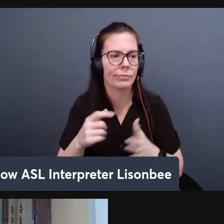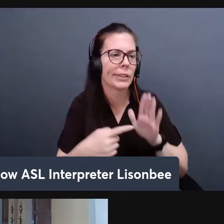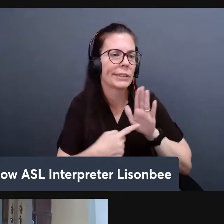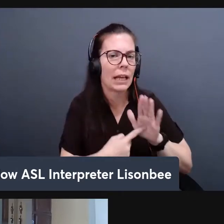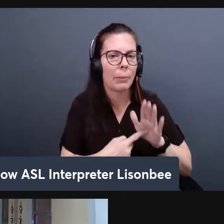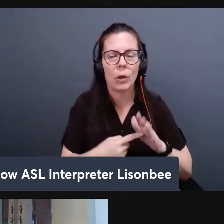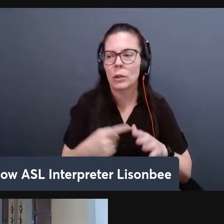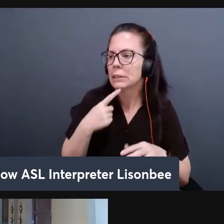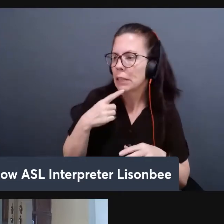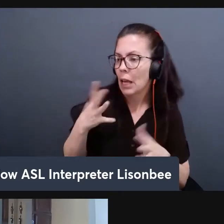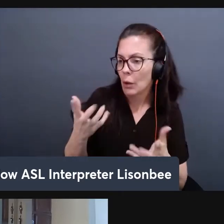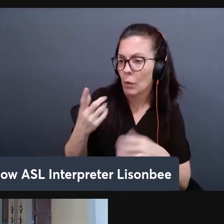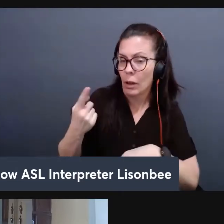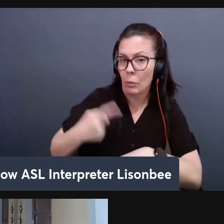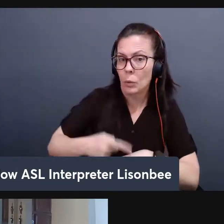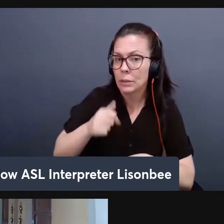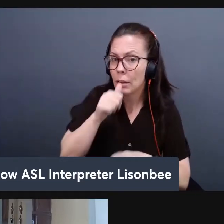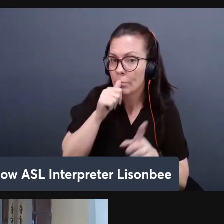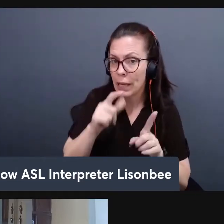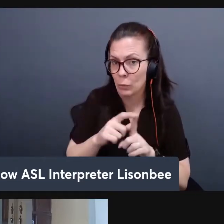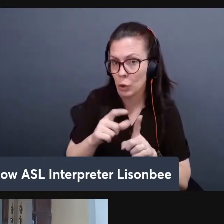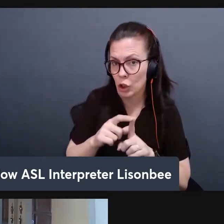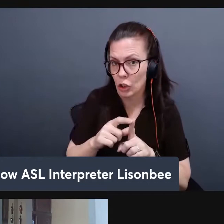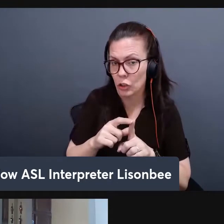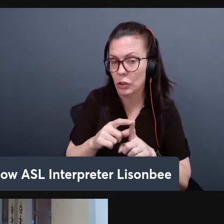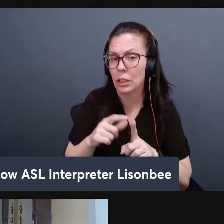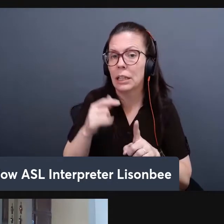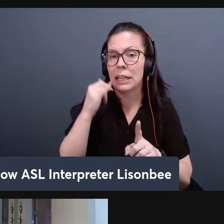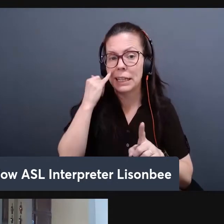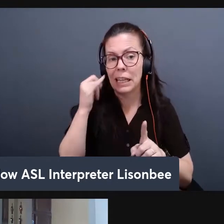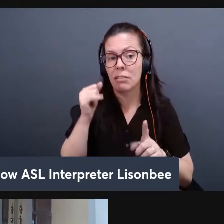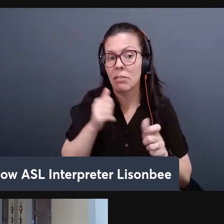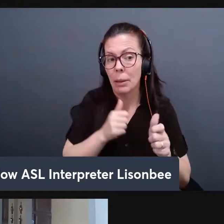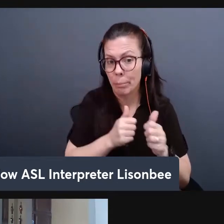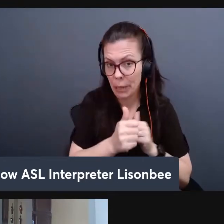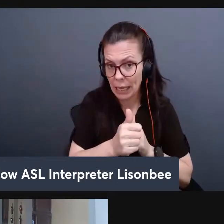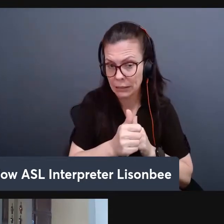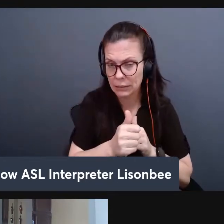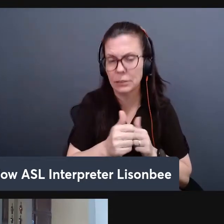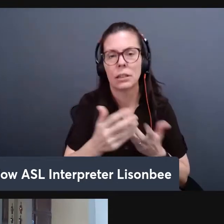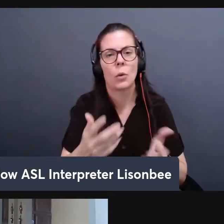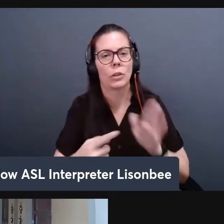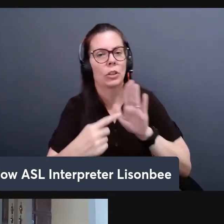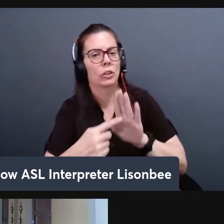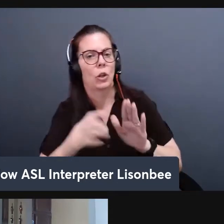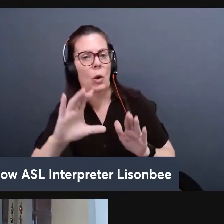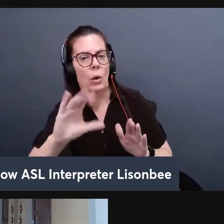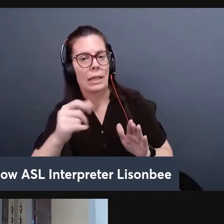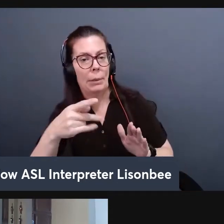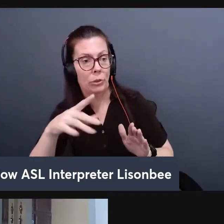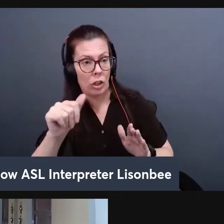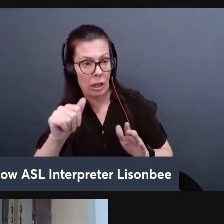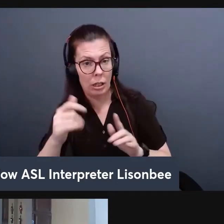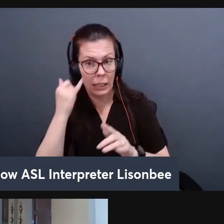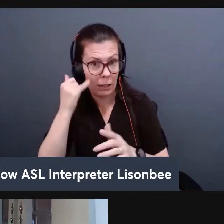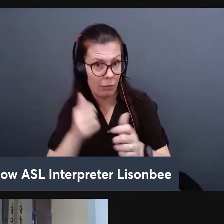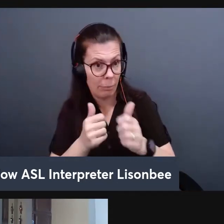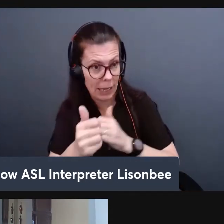And then if that check actually passes, then I wanna show Captcha. If that check passes, then I wanna go to the next thing.